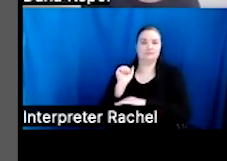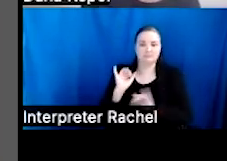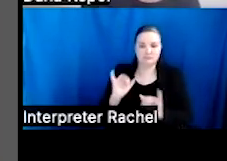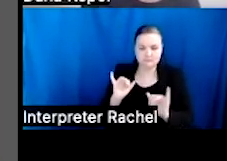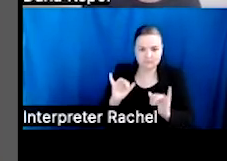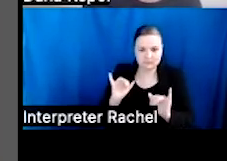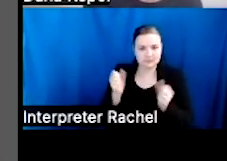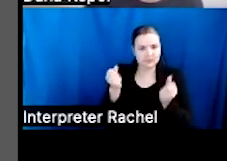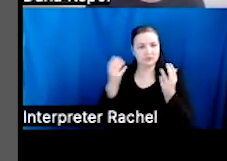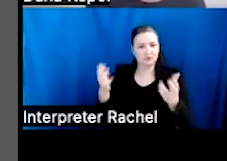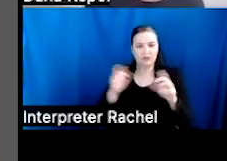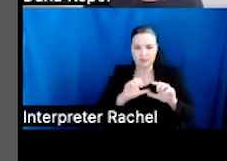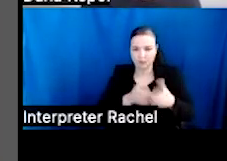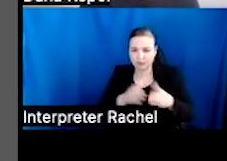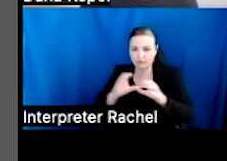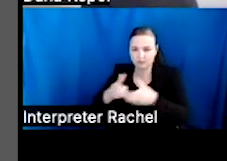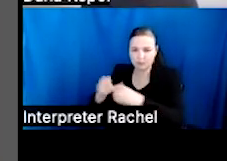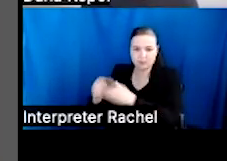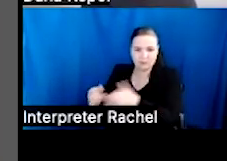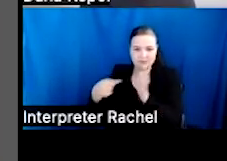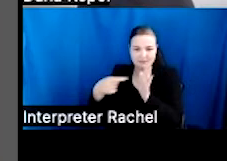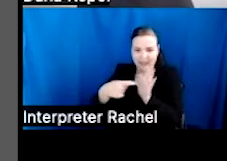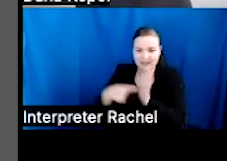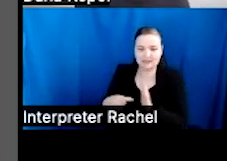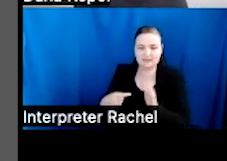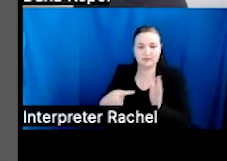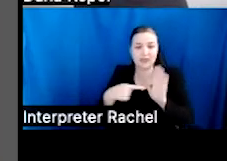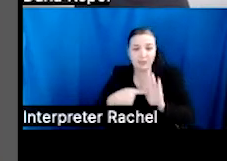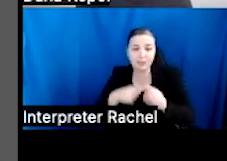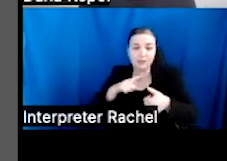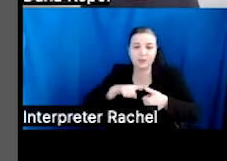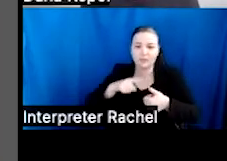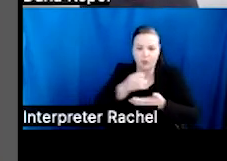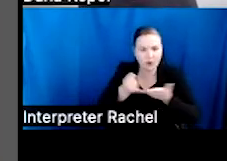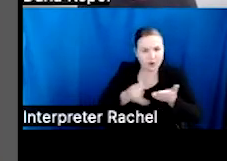like the Art Workers' Coalition, like involving Museum workers and artists in policy decisions